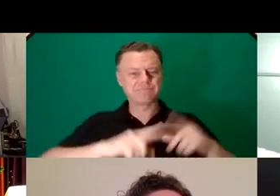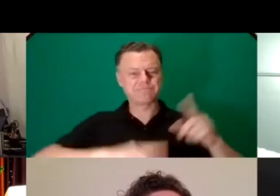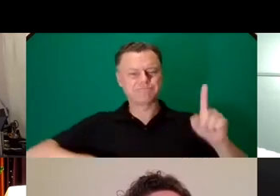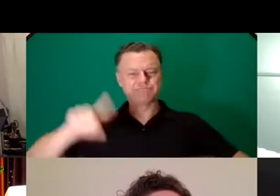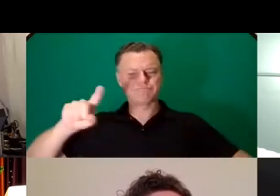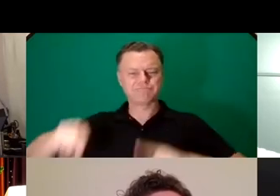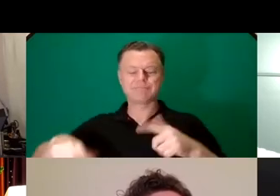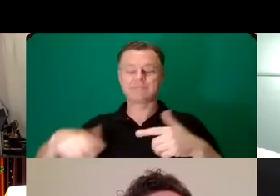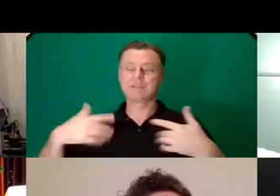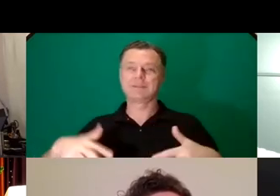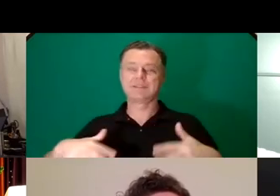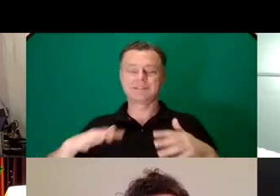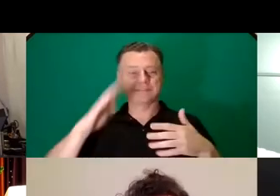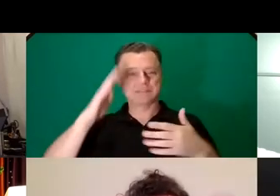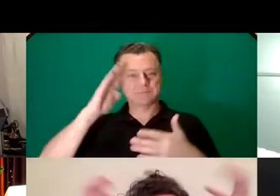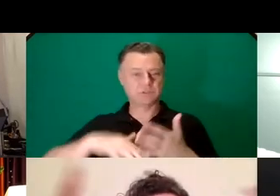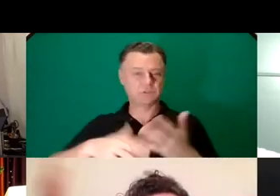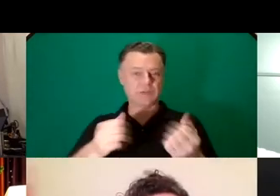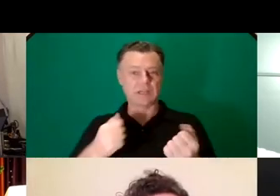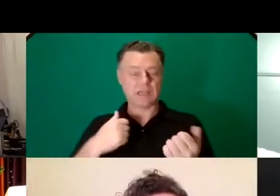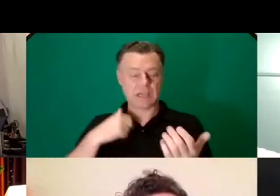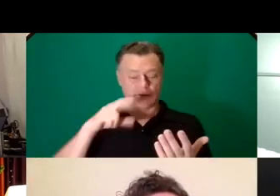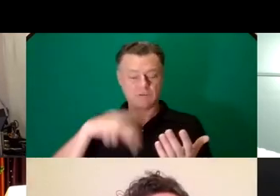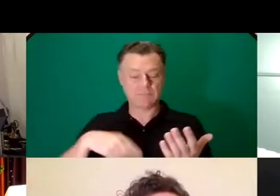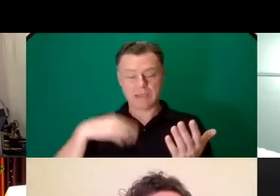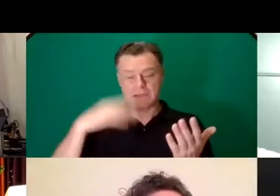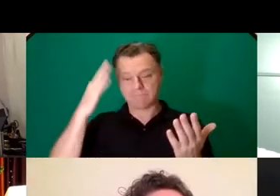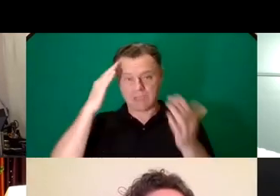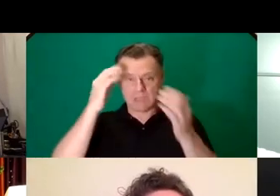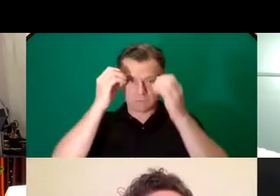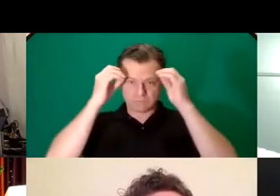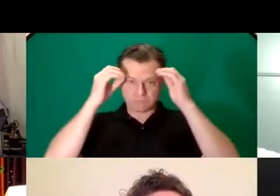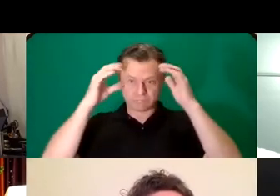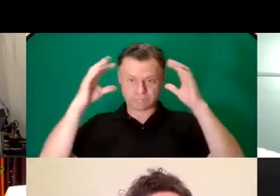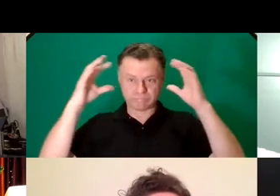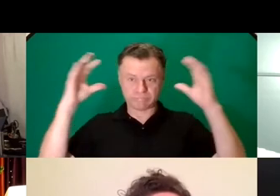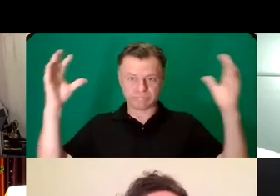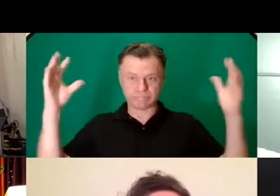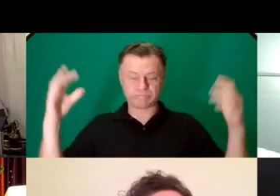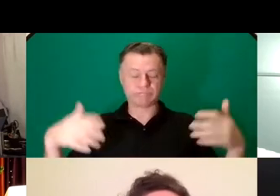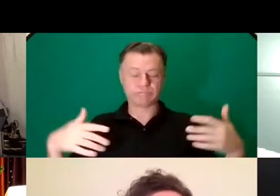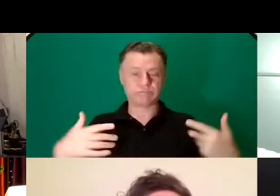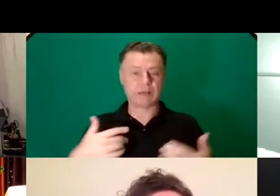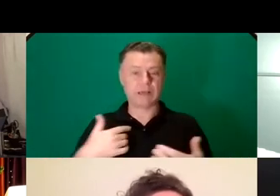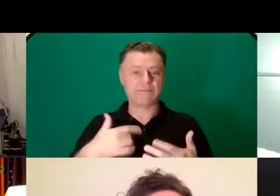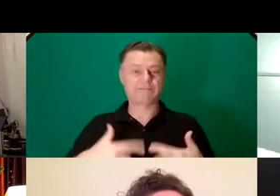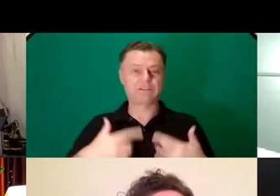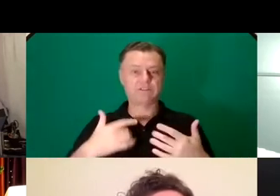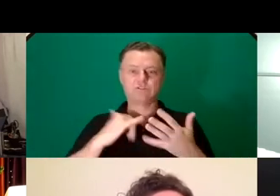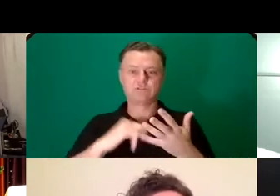and incredible experiences that I just felt my mind expanding when I was reading. It was so joyful to read.